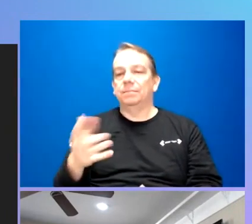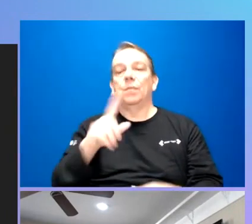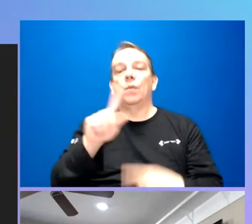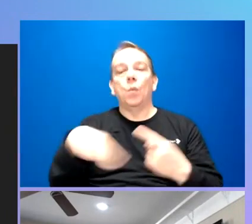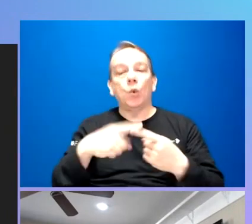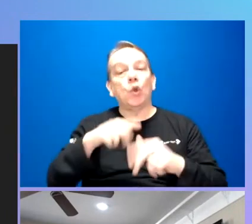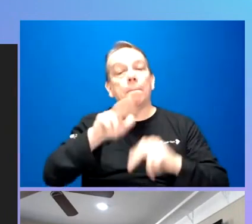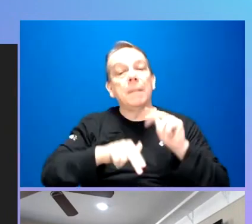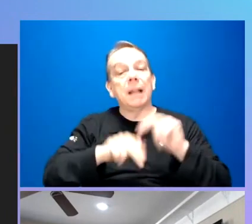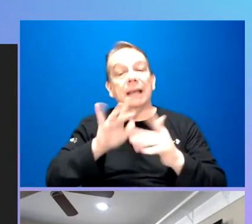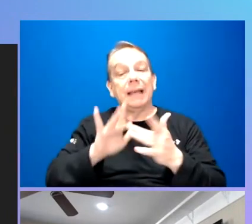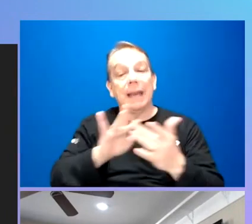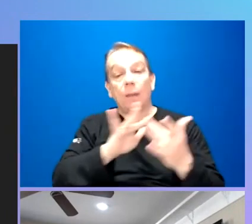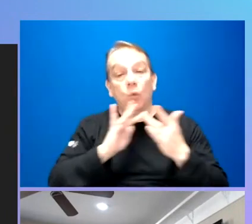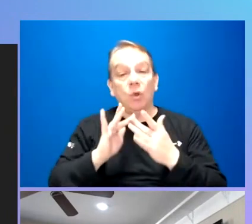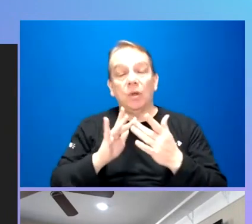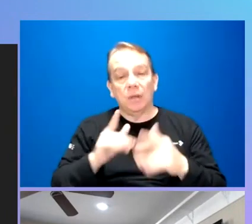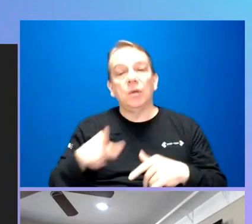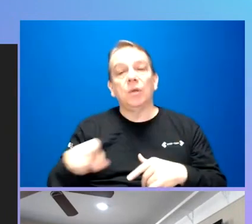network, you're going to be wanting to bring like minded